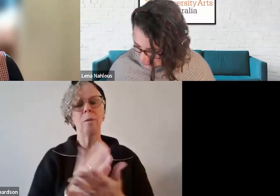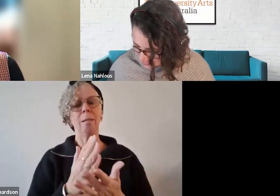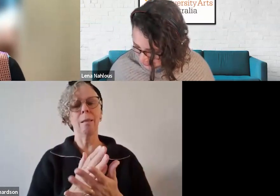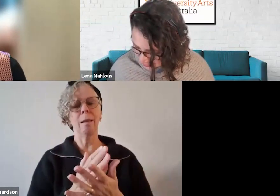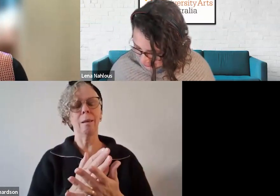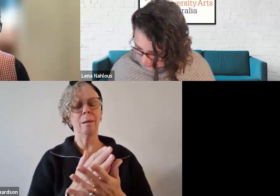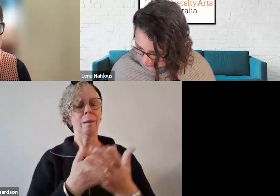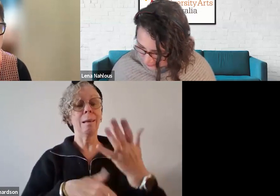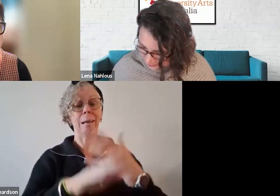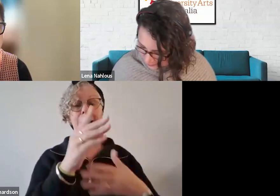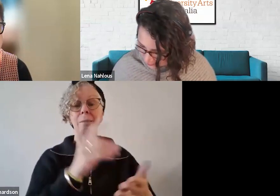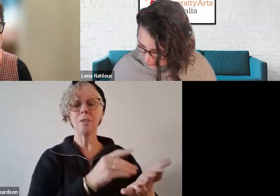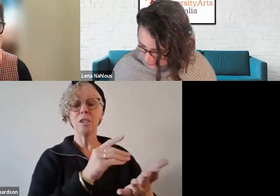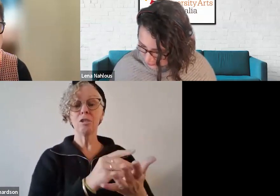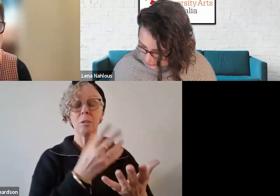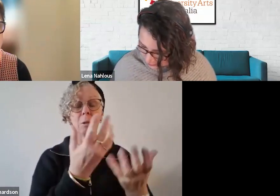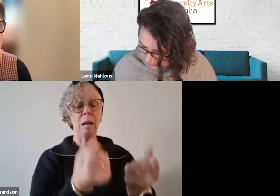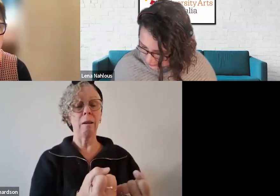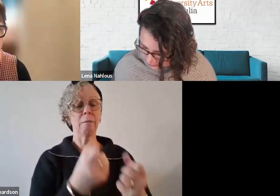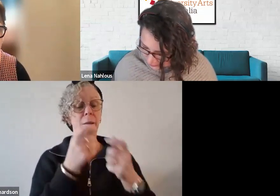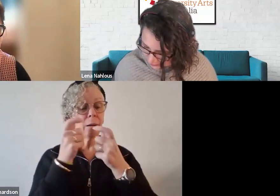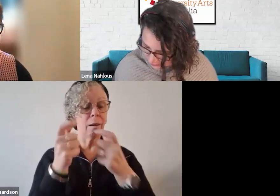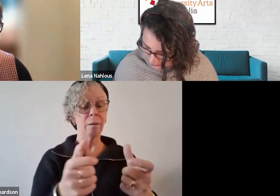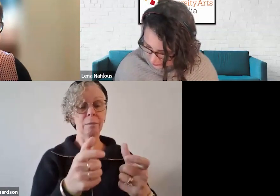of governance contains two elements,